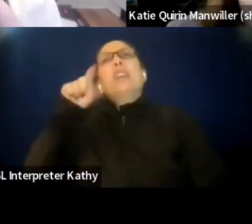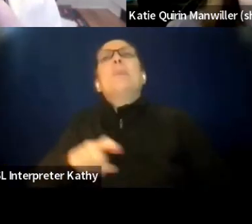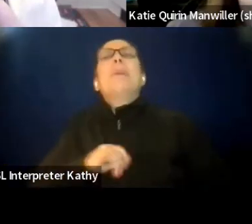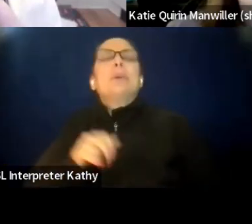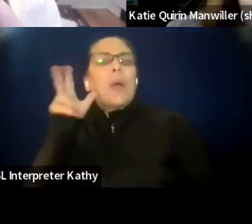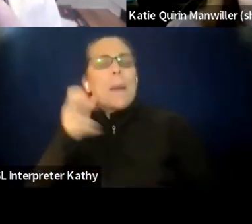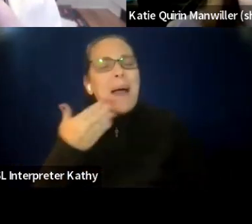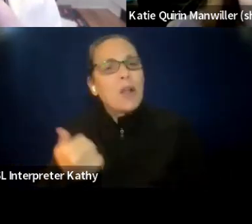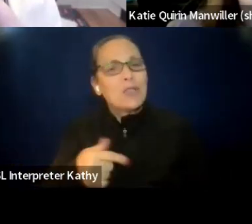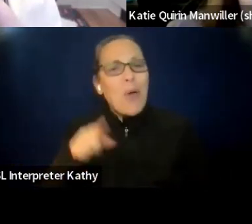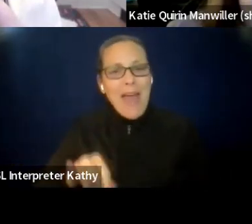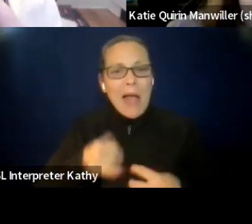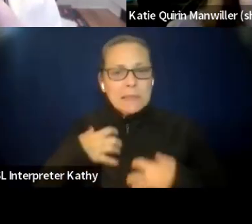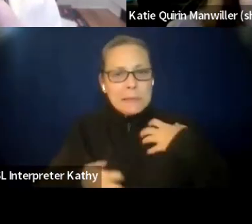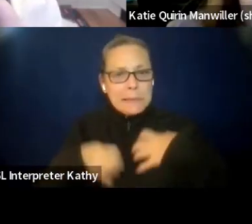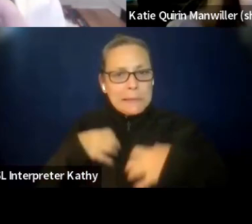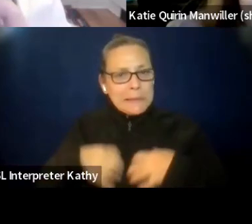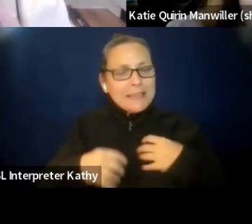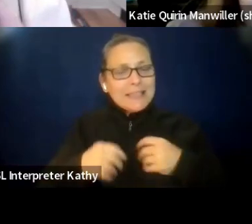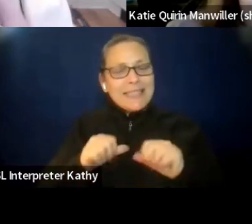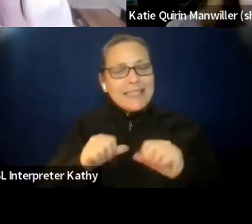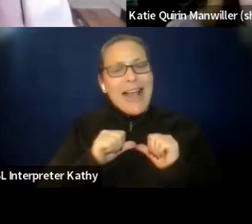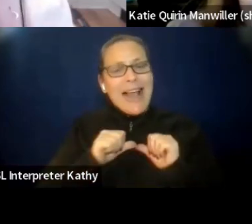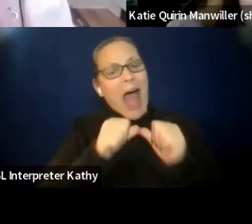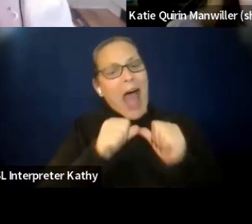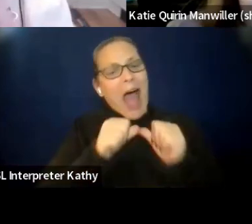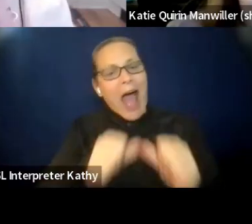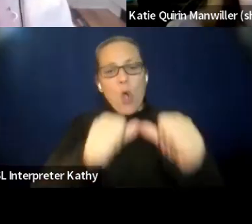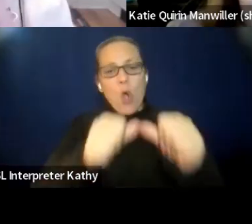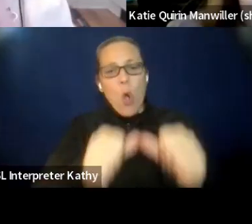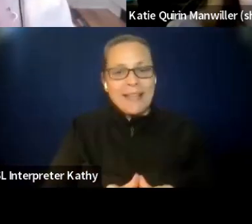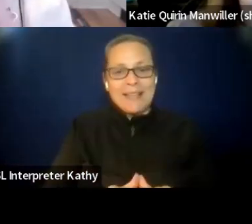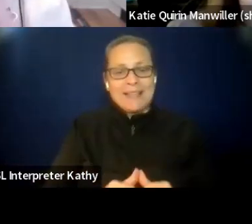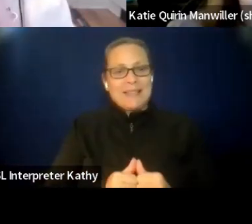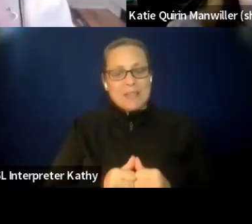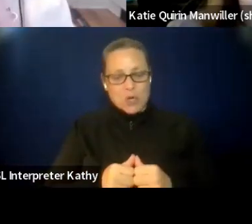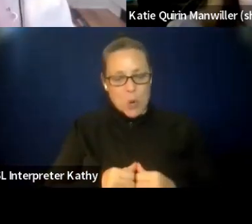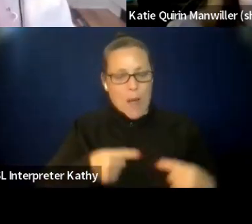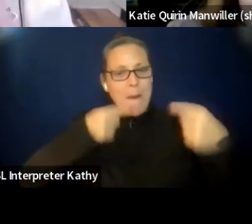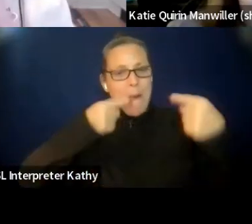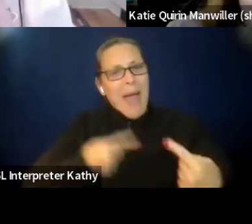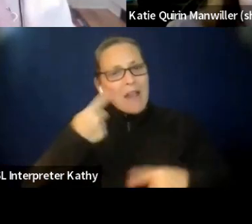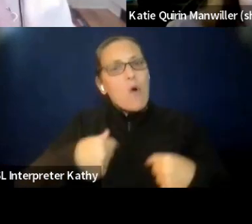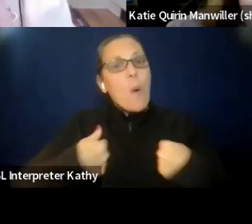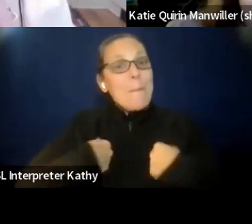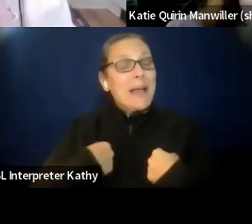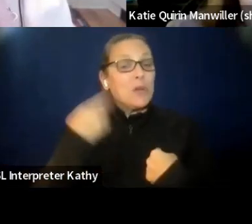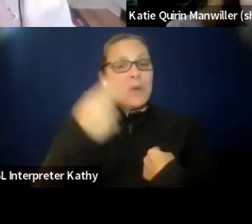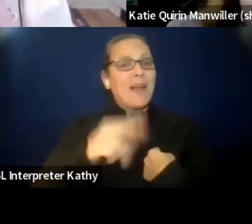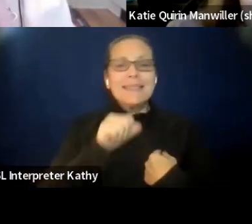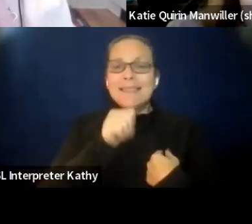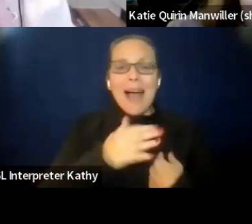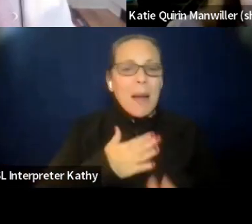internalized ableism, right? I it's I should be able to hear better. And that's challenging, and it's an